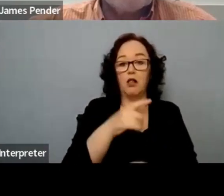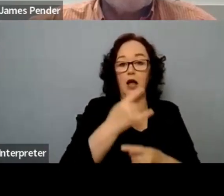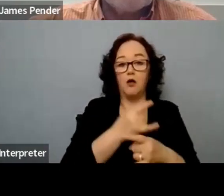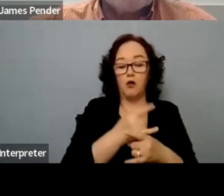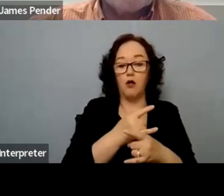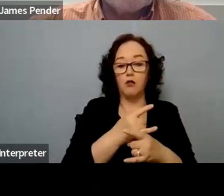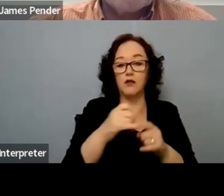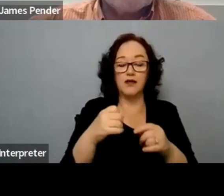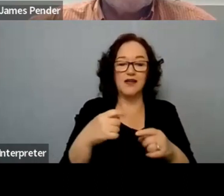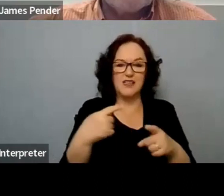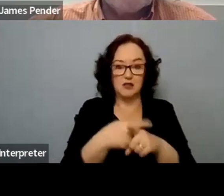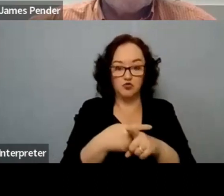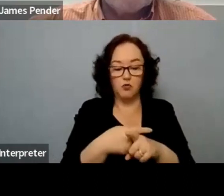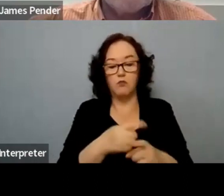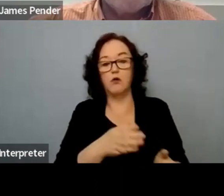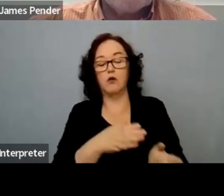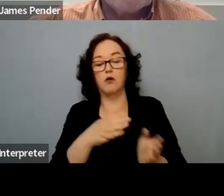involved in the TPR rates?